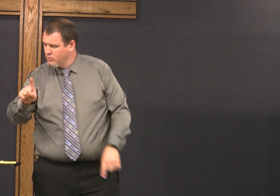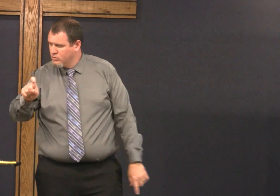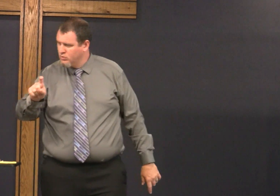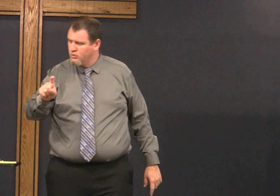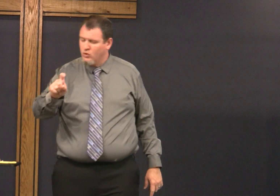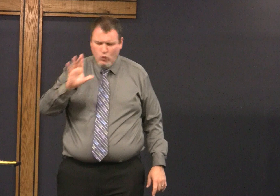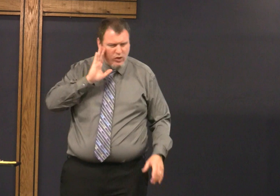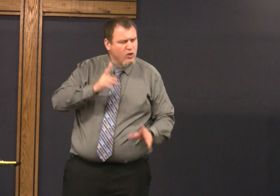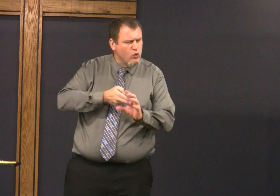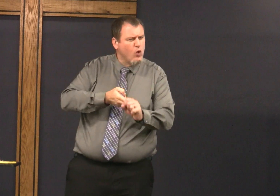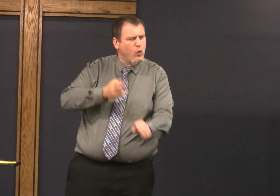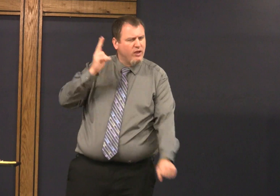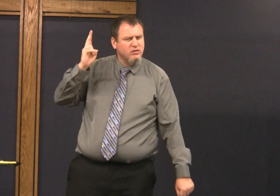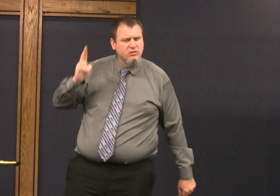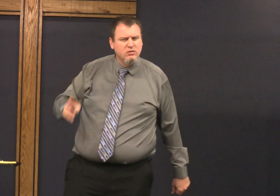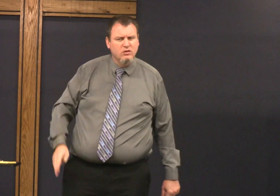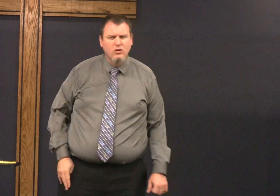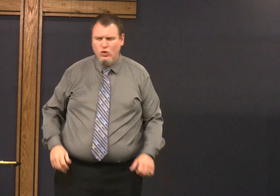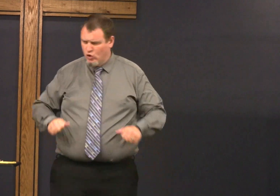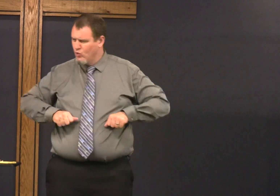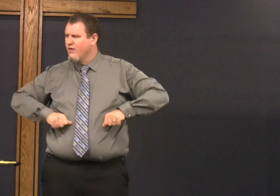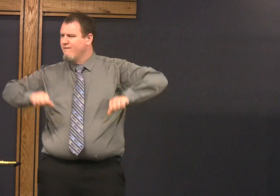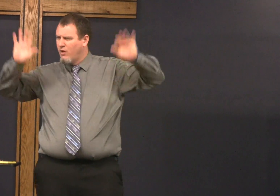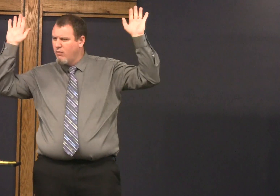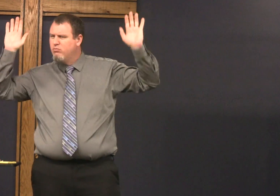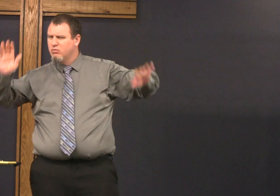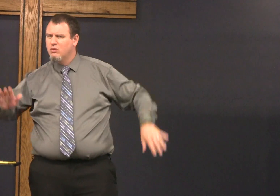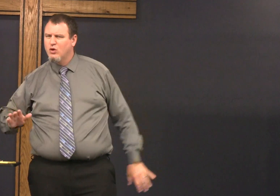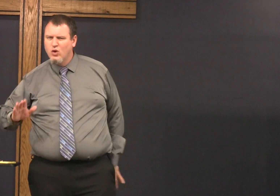will you scatter when the hard times come will you quit will you just give up